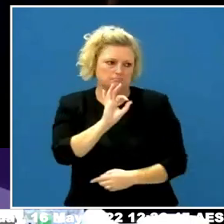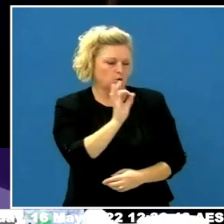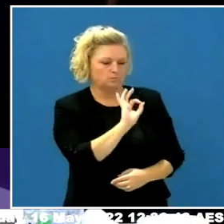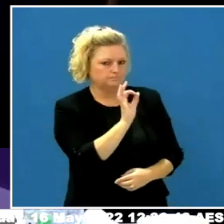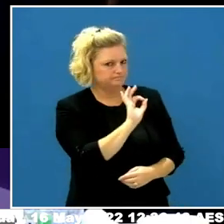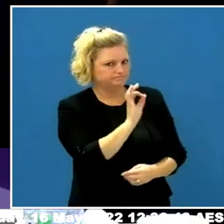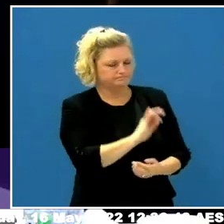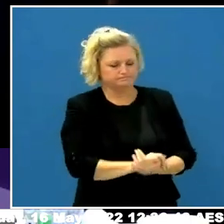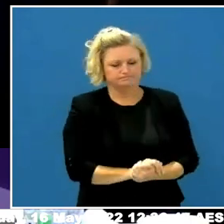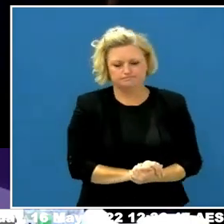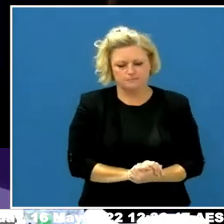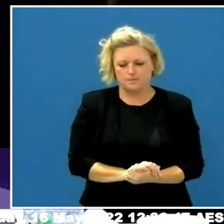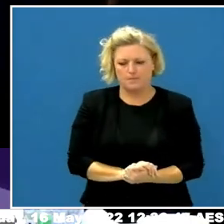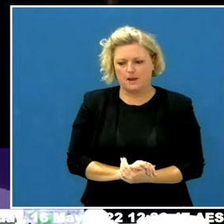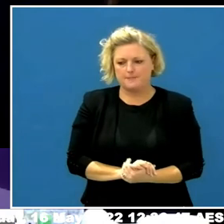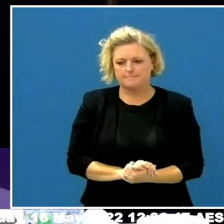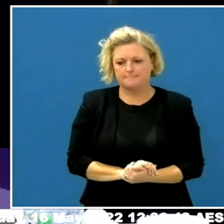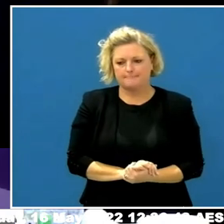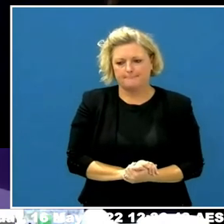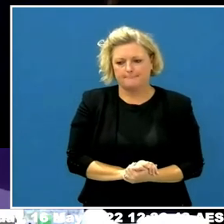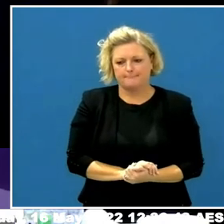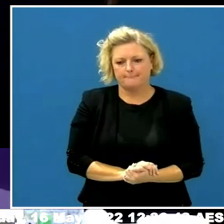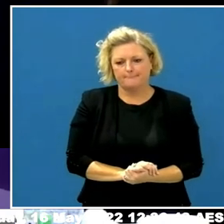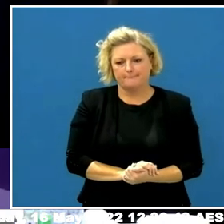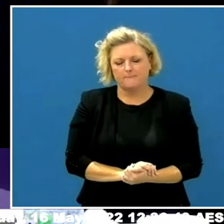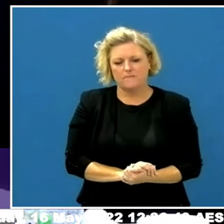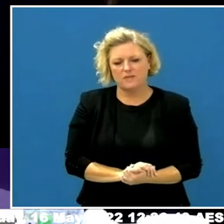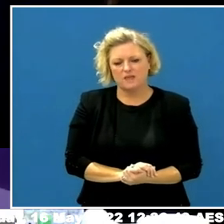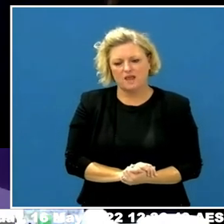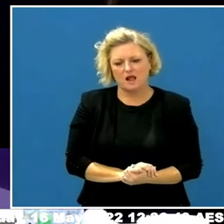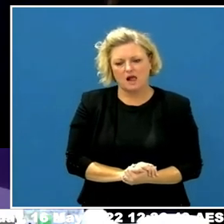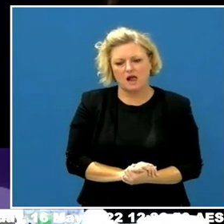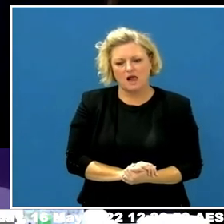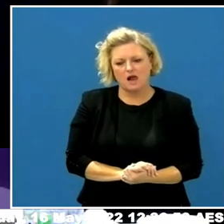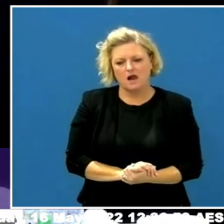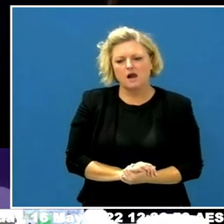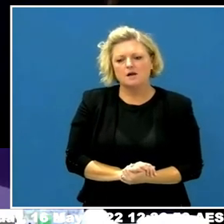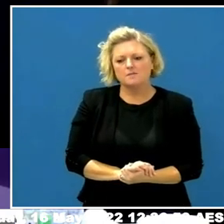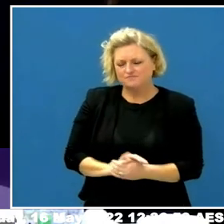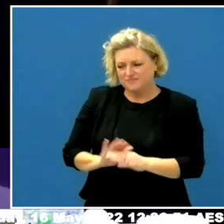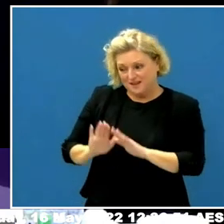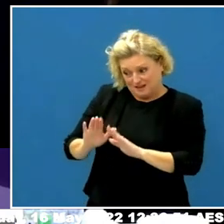And the last question, is it just one person supporting Jason at the moment?